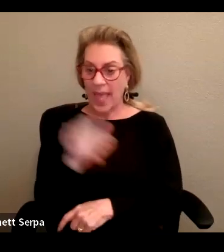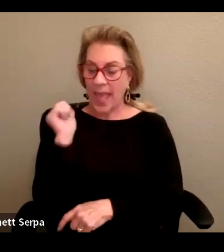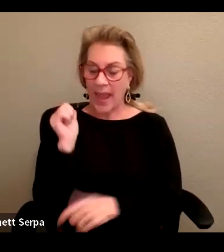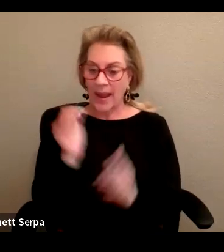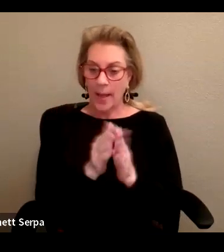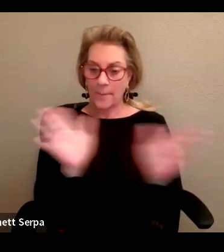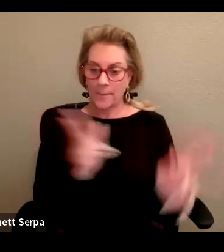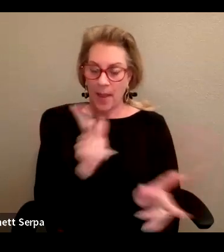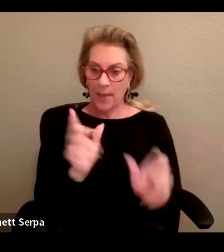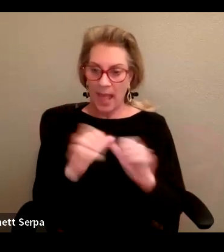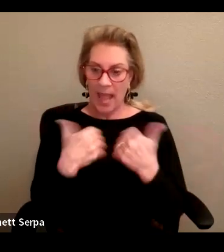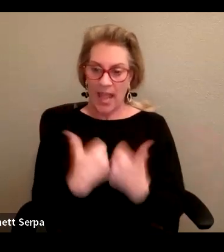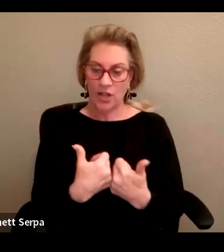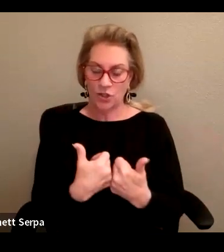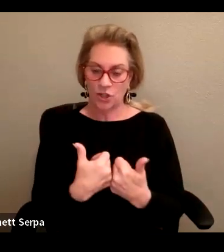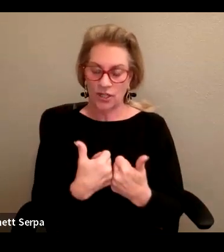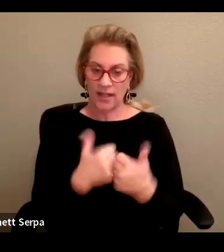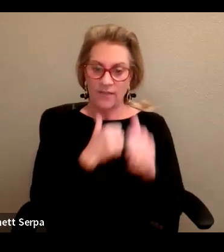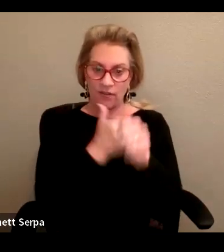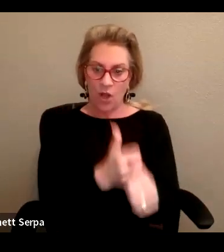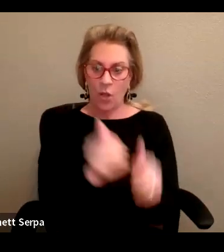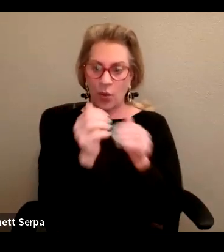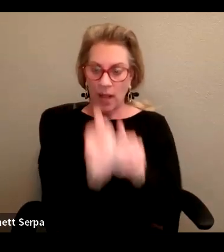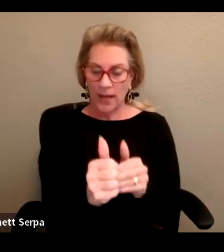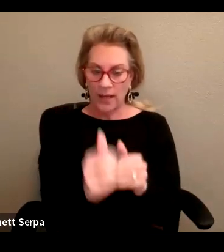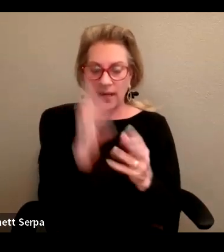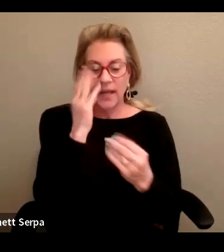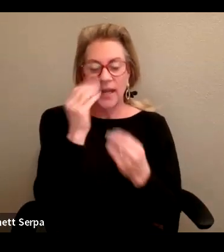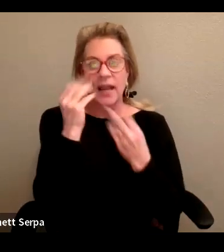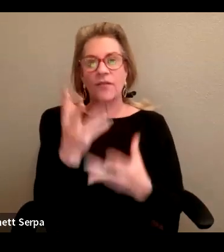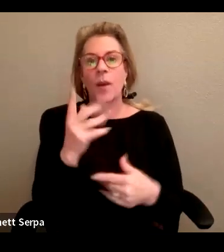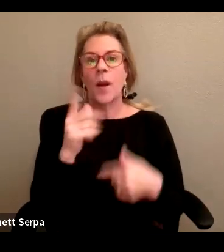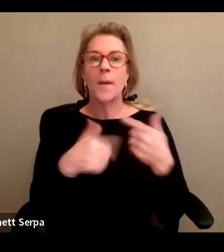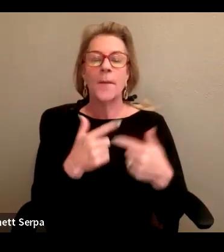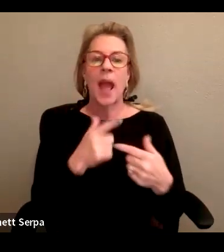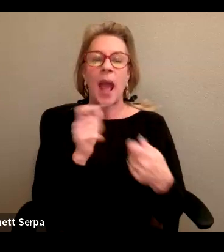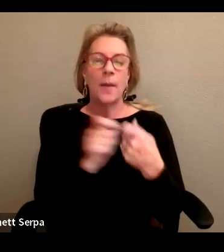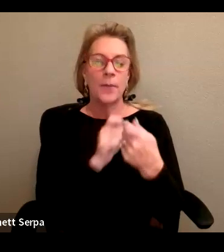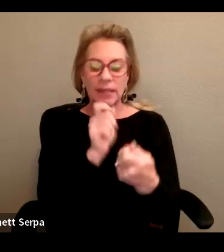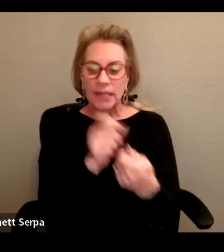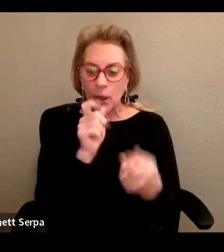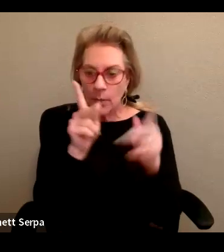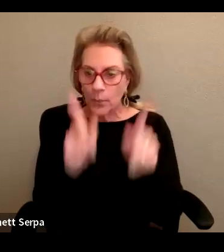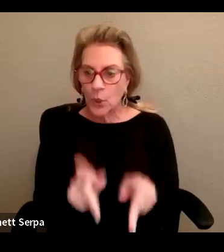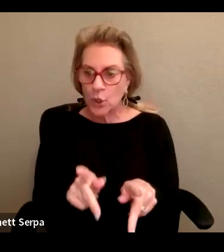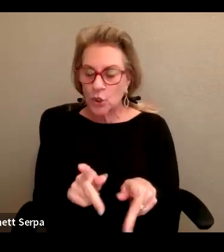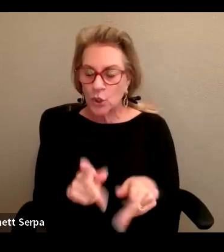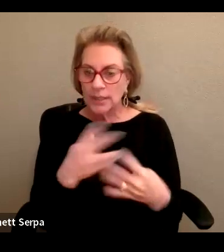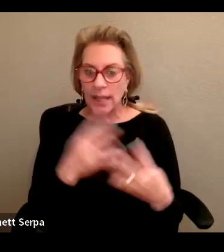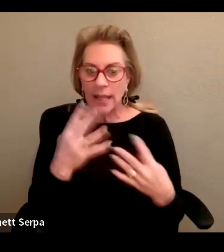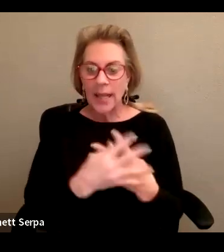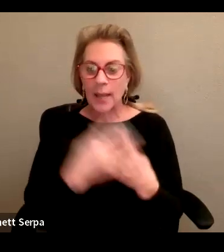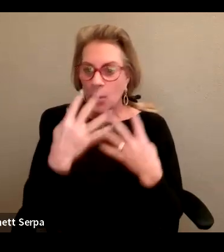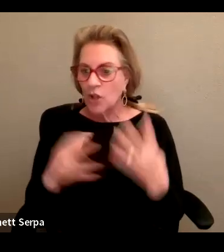that are subject to these guidances information about a particular person's immigration status